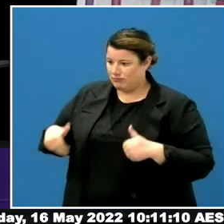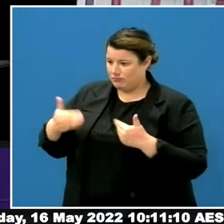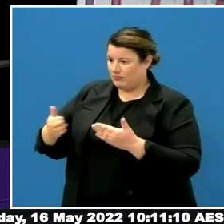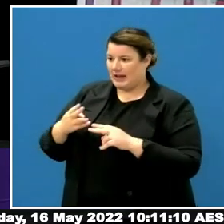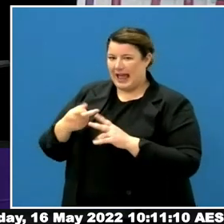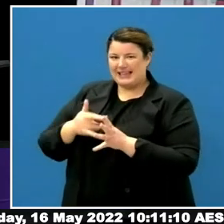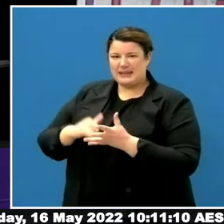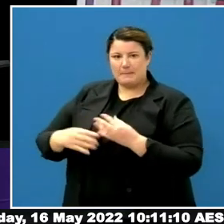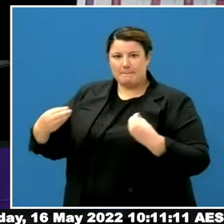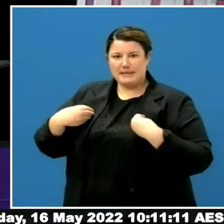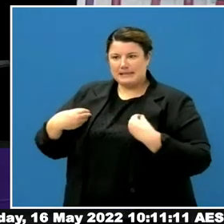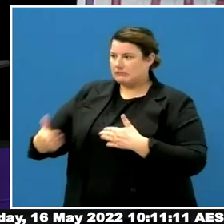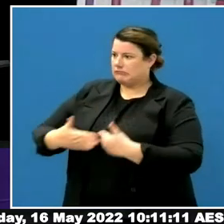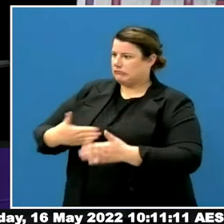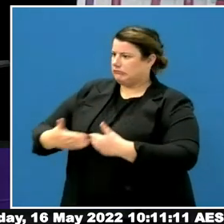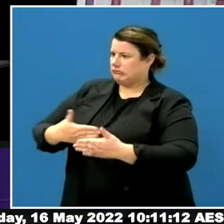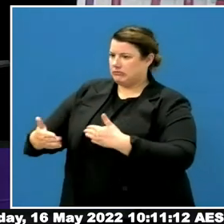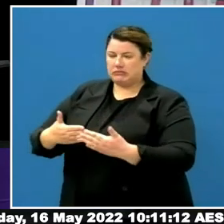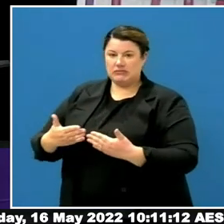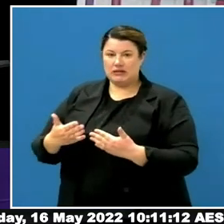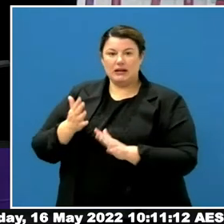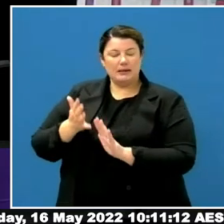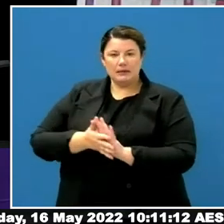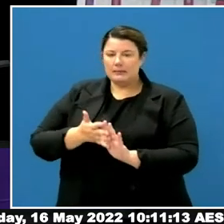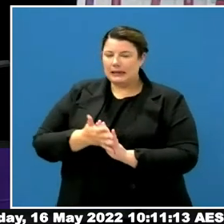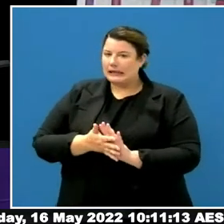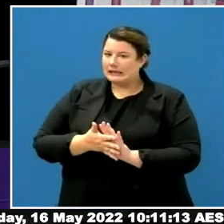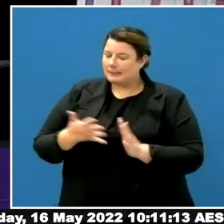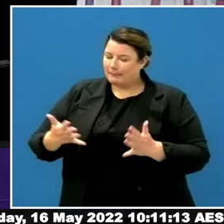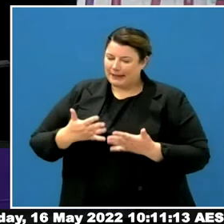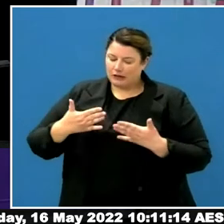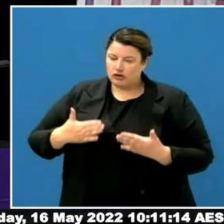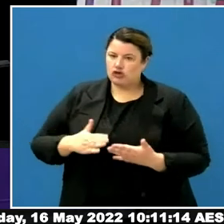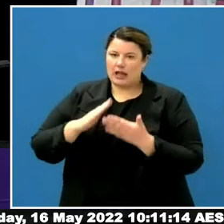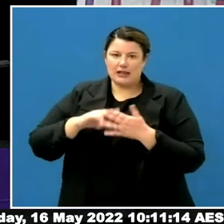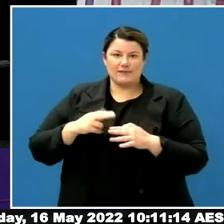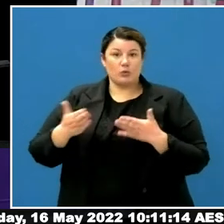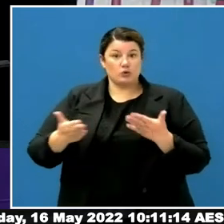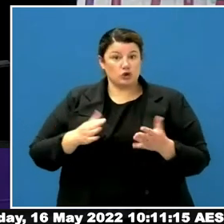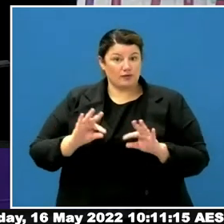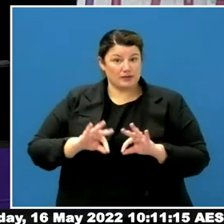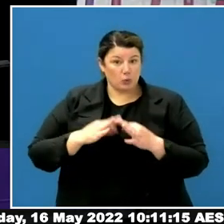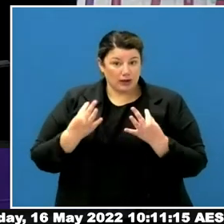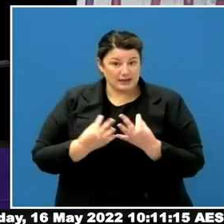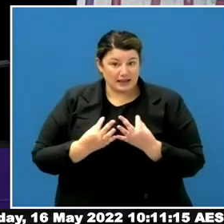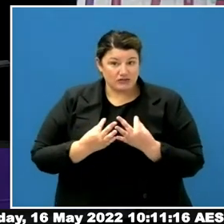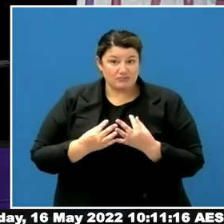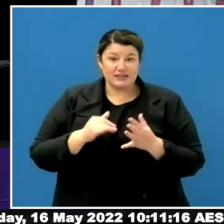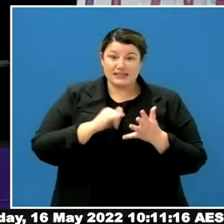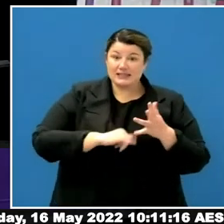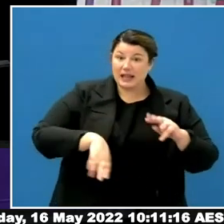basis, presents very considerable challenges for service providers like Afford, Sunnyfield and Life Without Barriers.